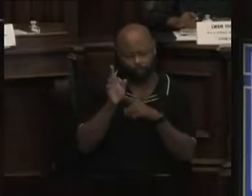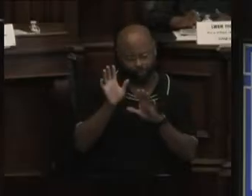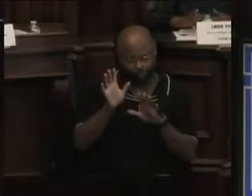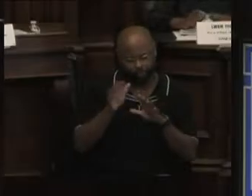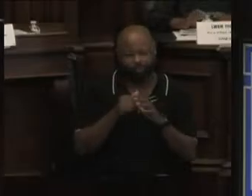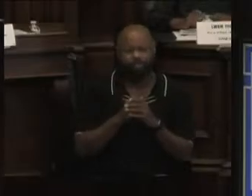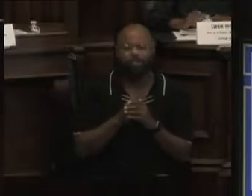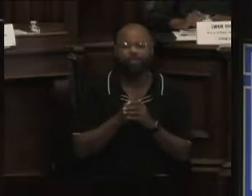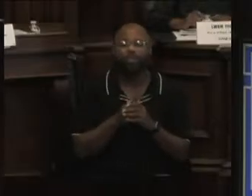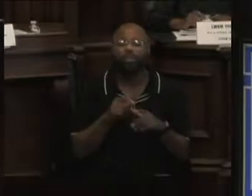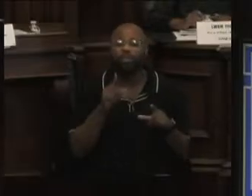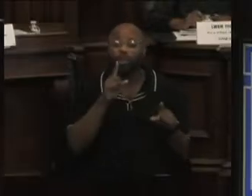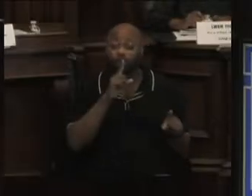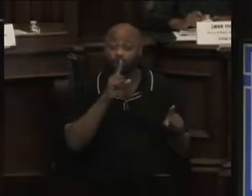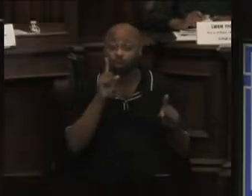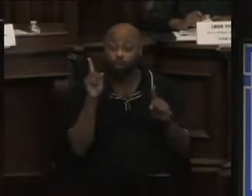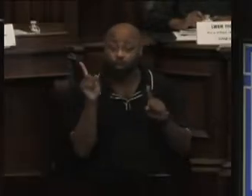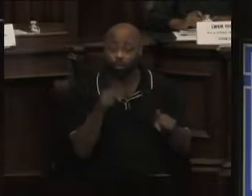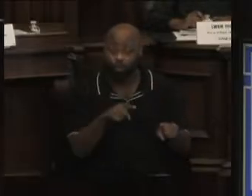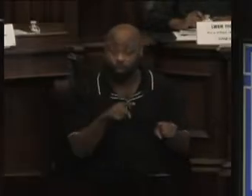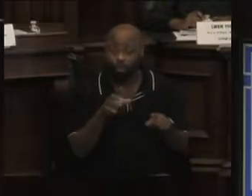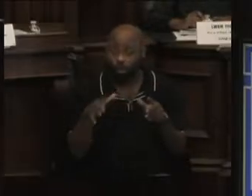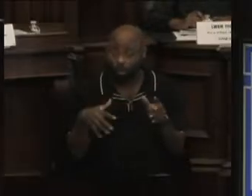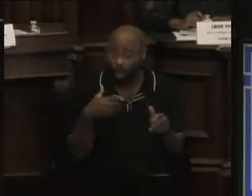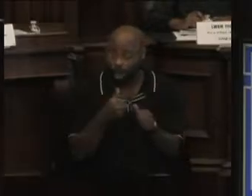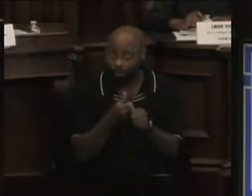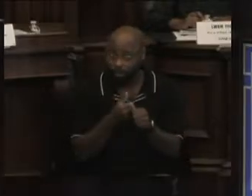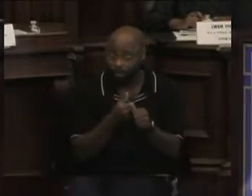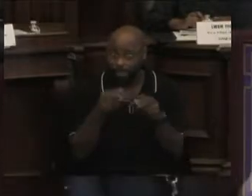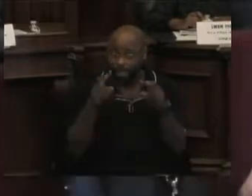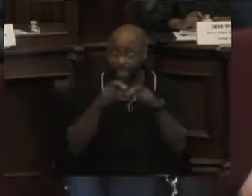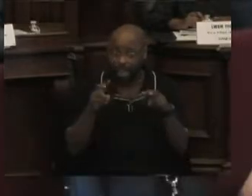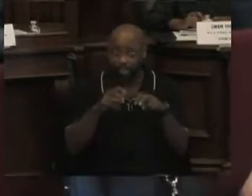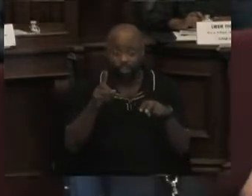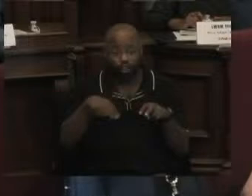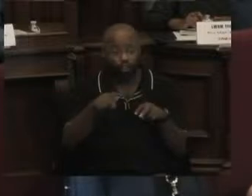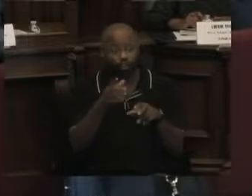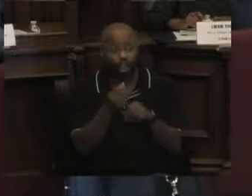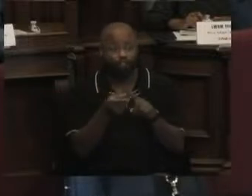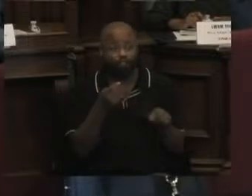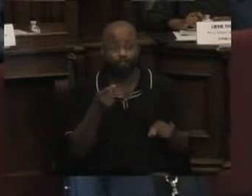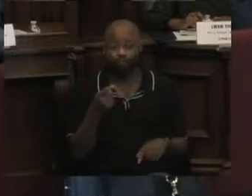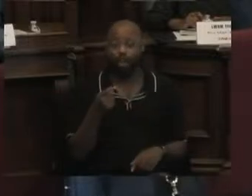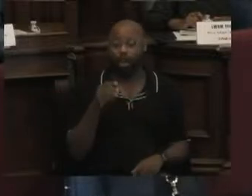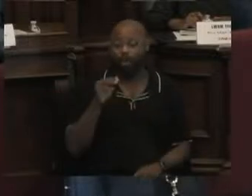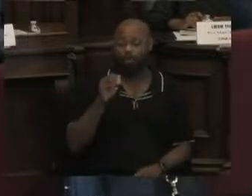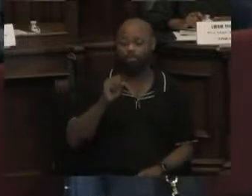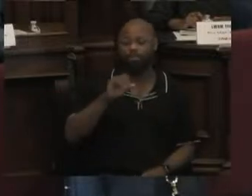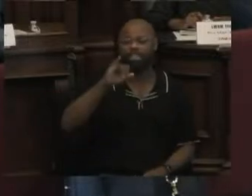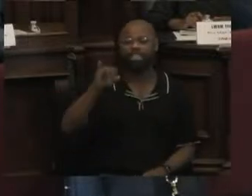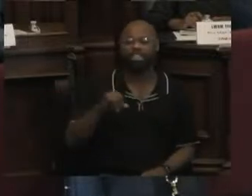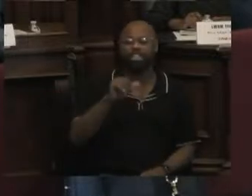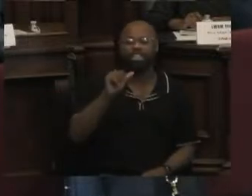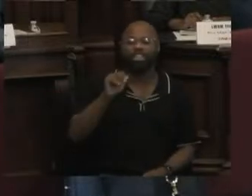to identify systemic concerns. And I just want to pause here for just a moment, because the